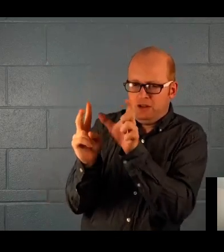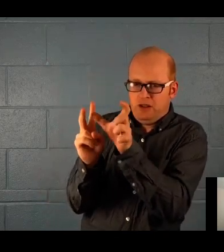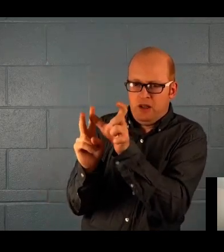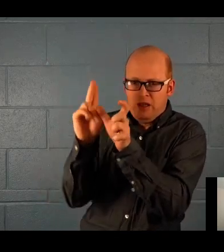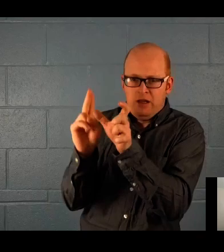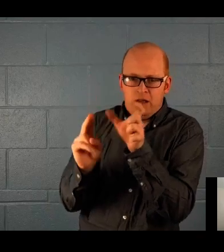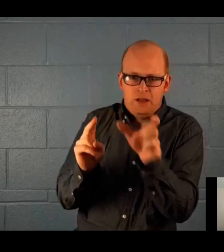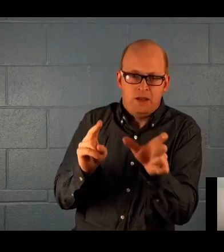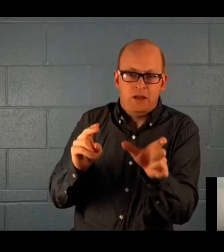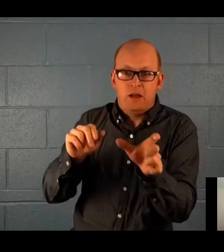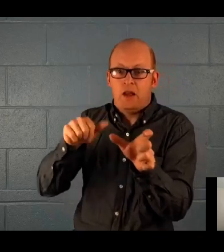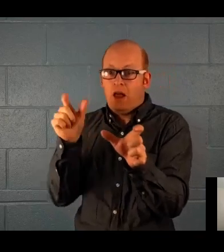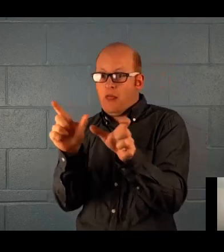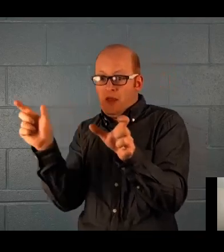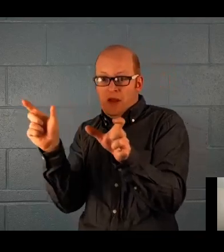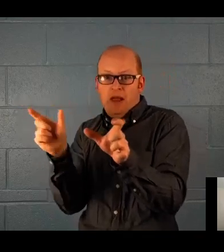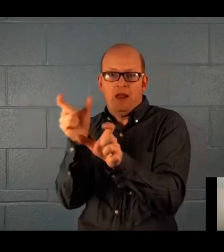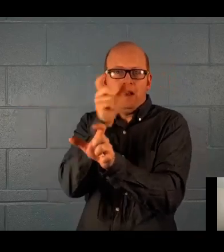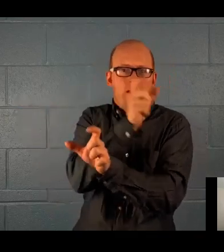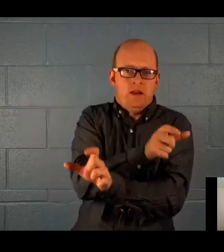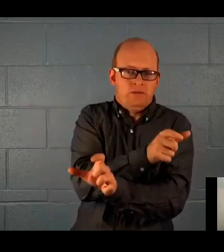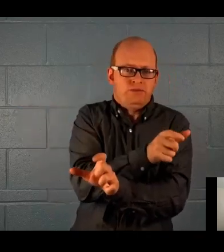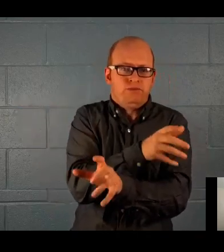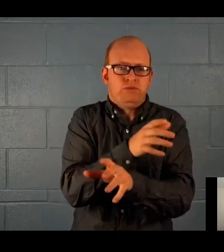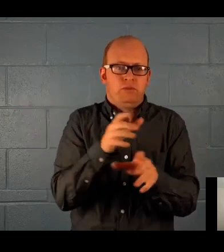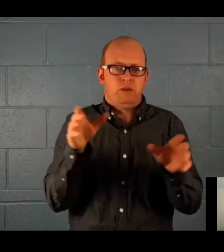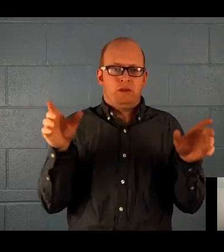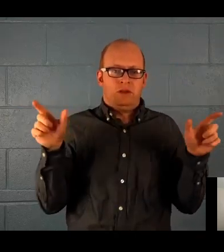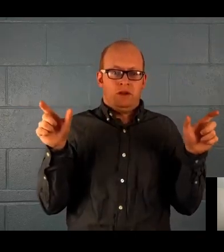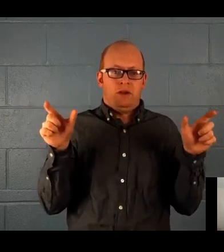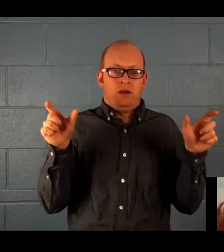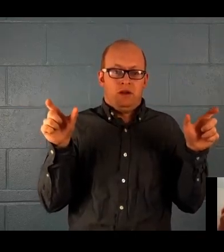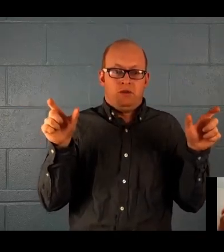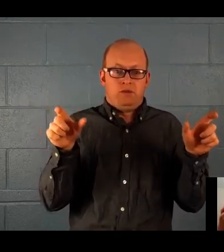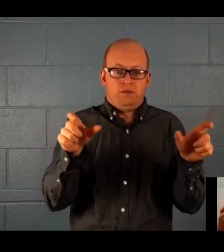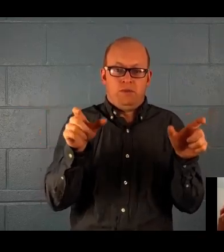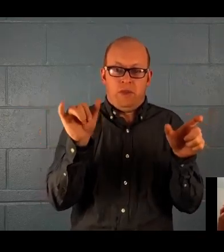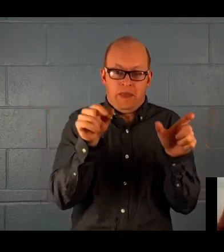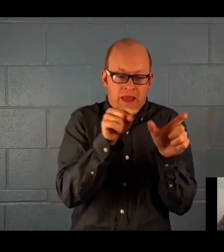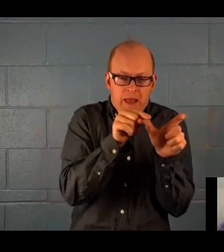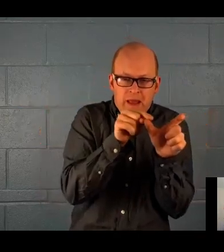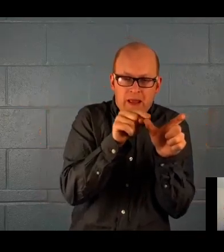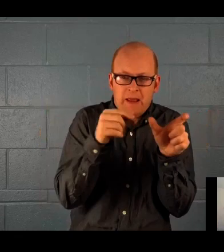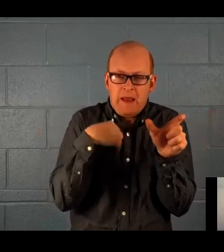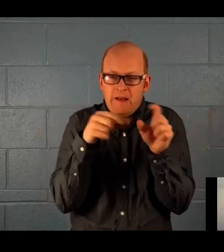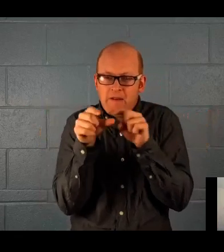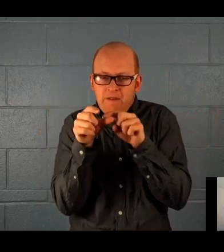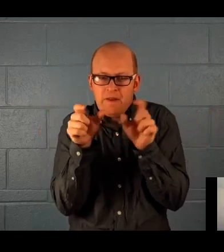And shared between them is the small region of overlap. And again once those two capsids get inside the cell,